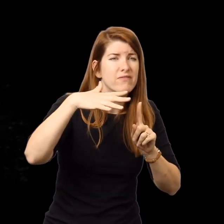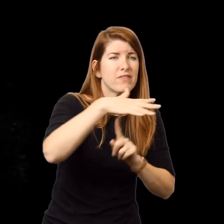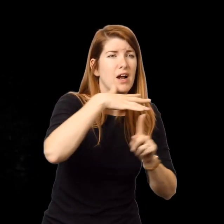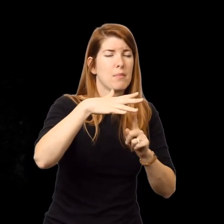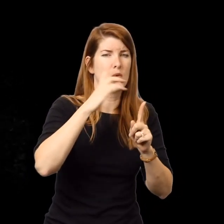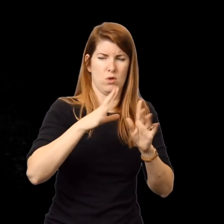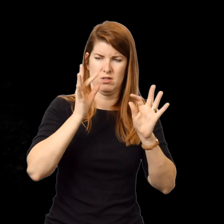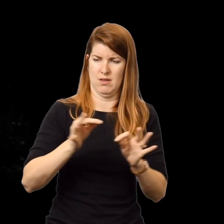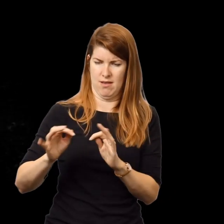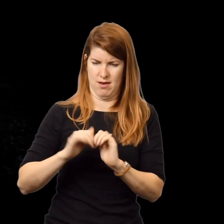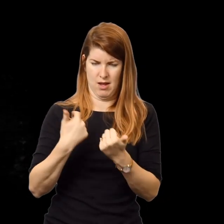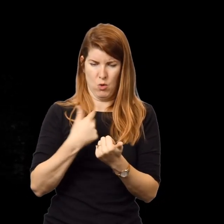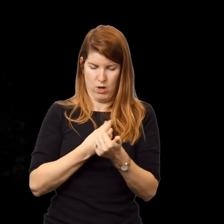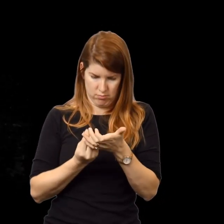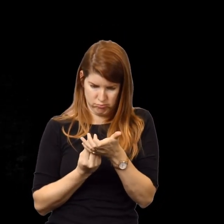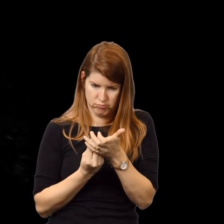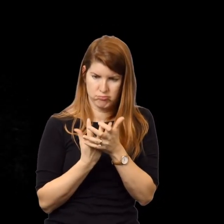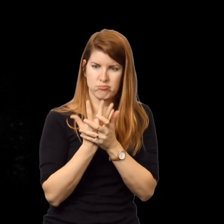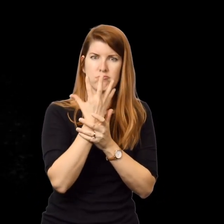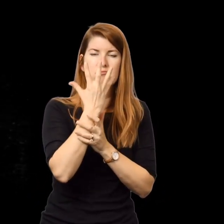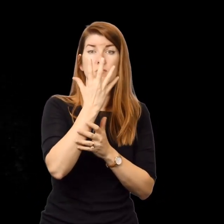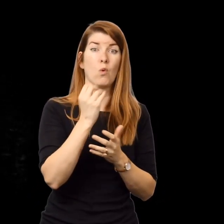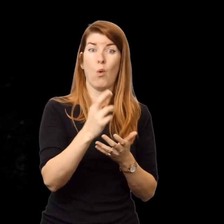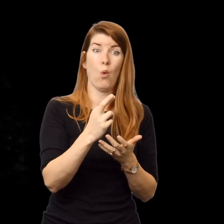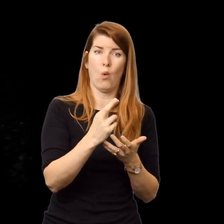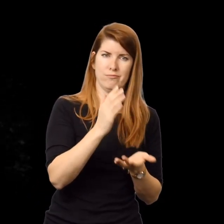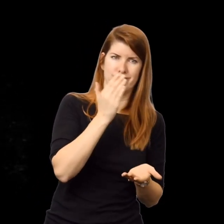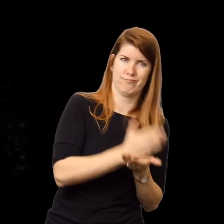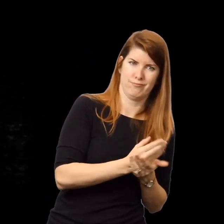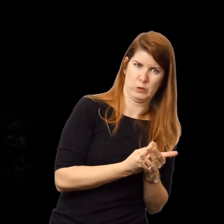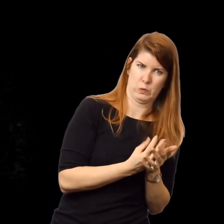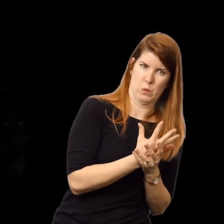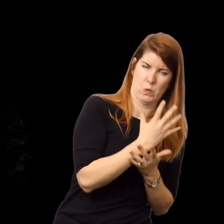that determines how we blossom and how we grow or how we don't.